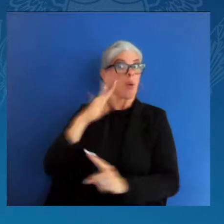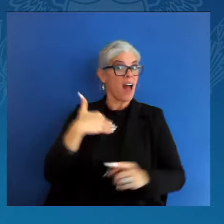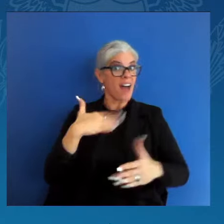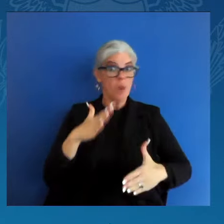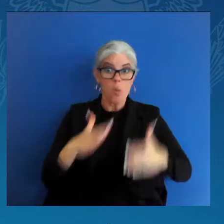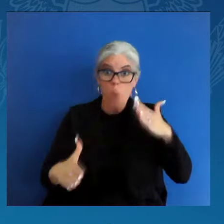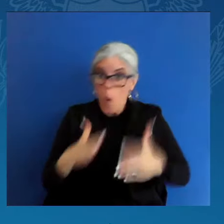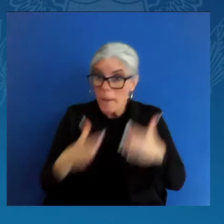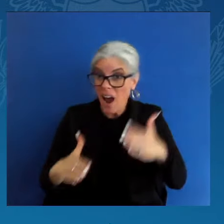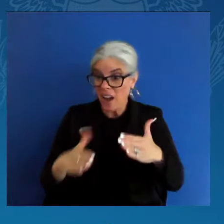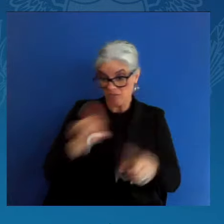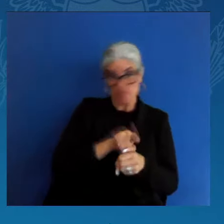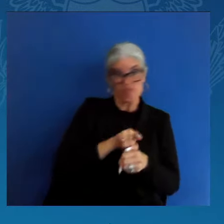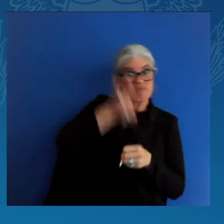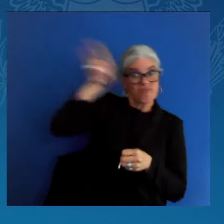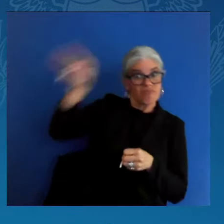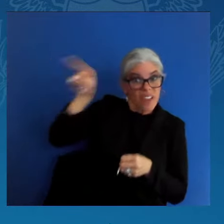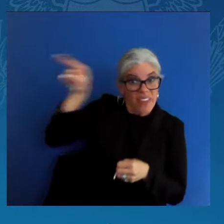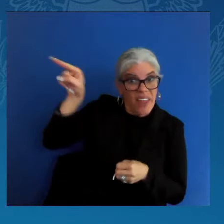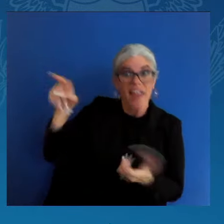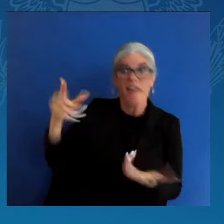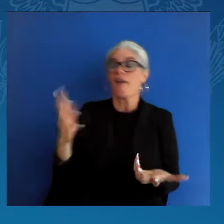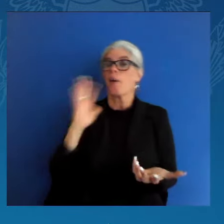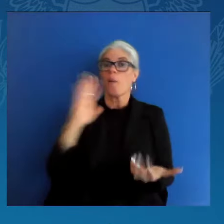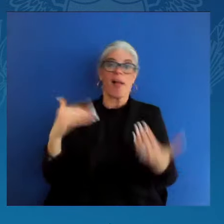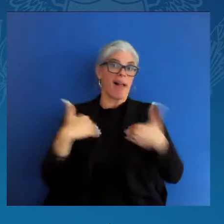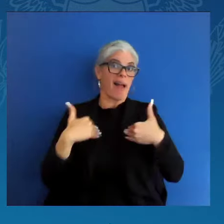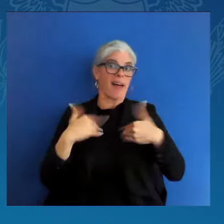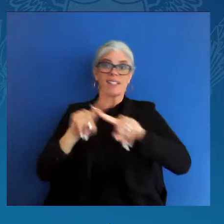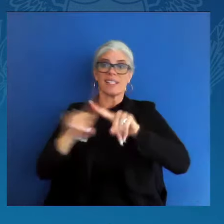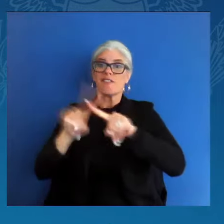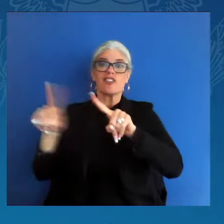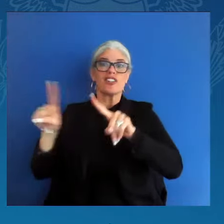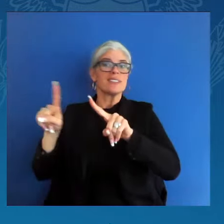NASA astronauts will follow in American rockets with American equipment.